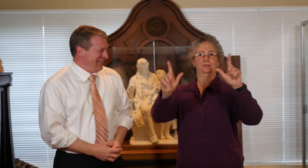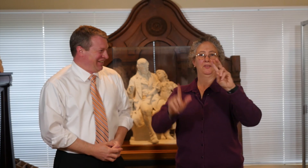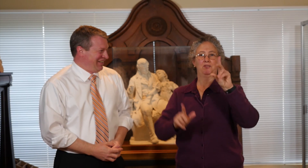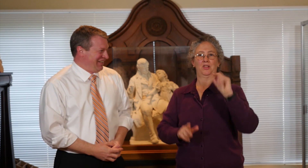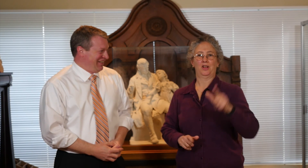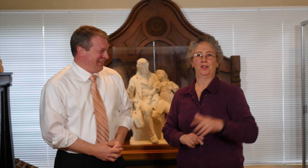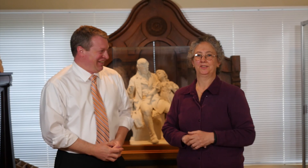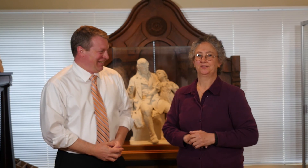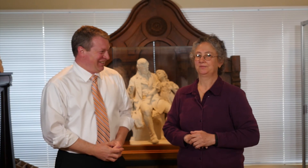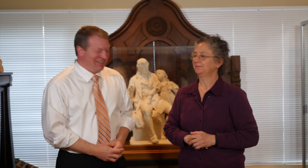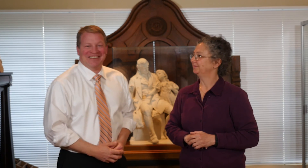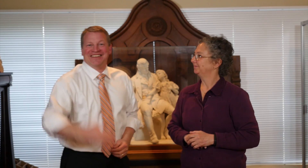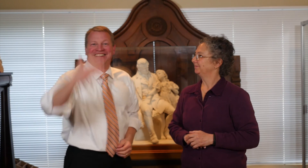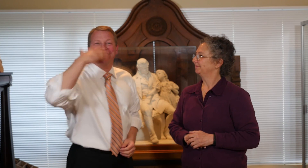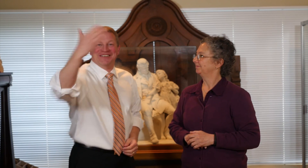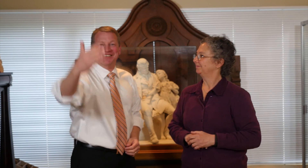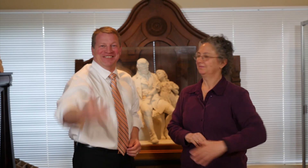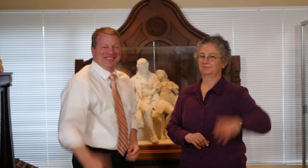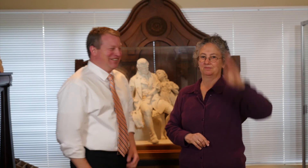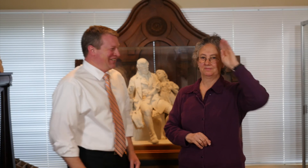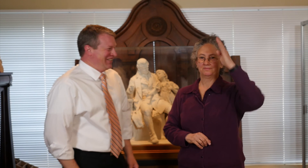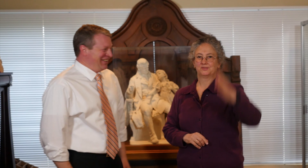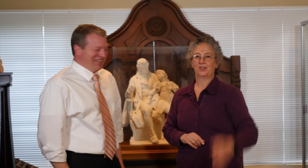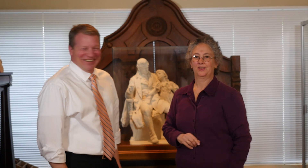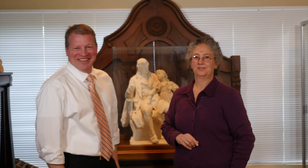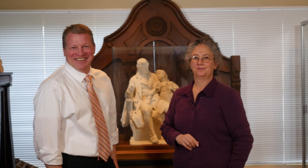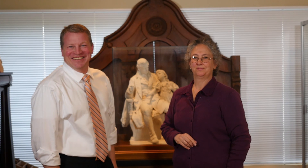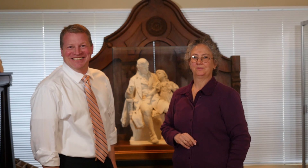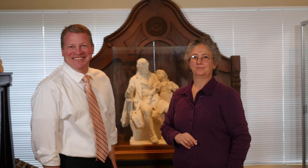month when our next vlog is. Thank you. So long.